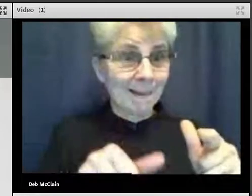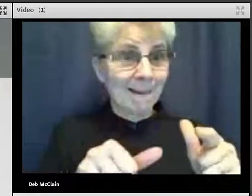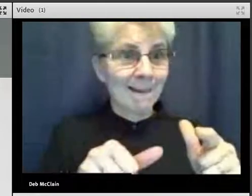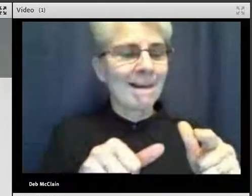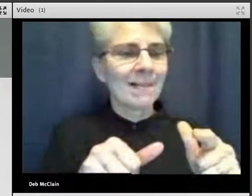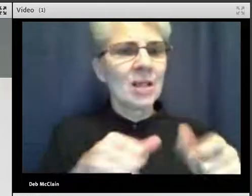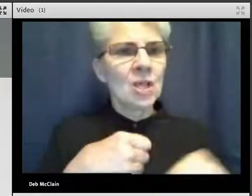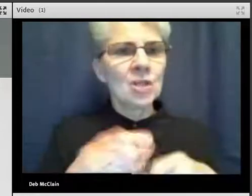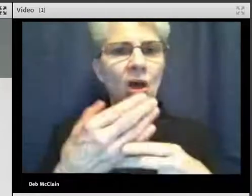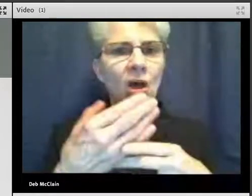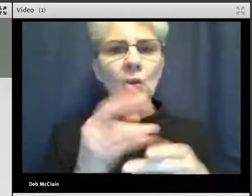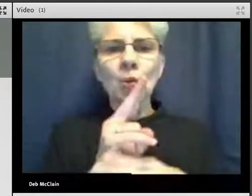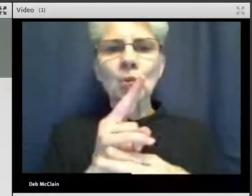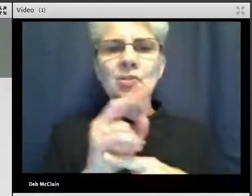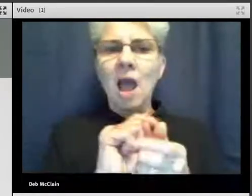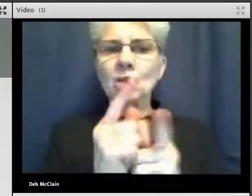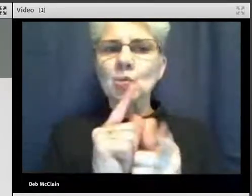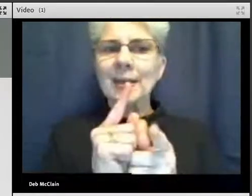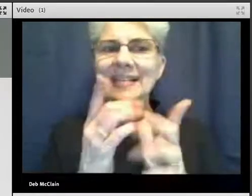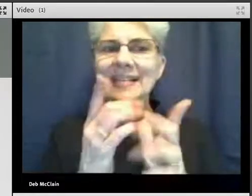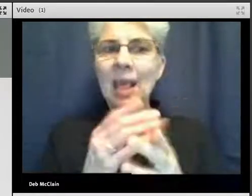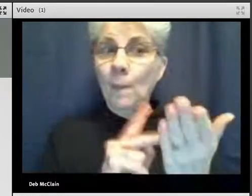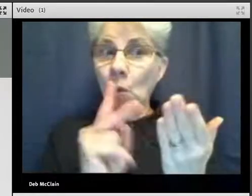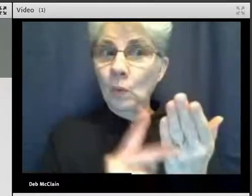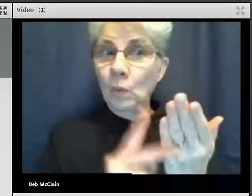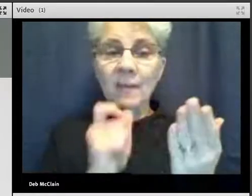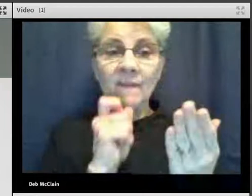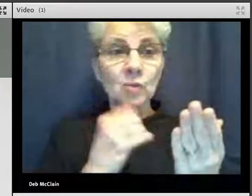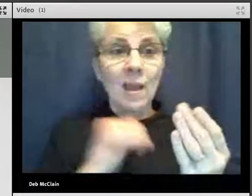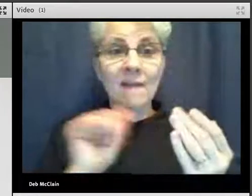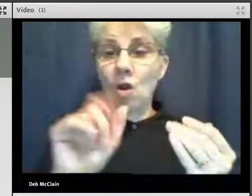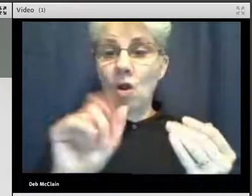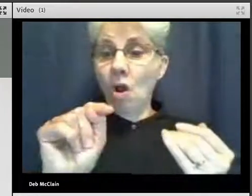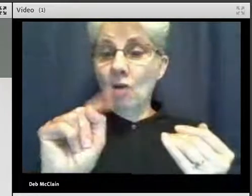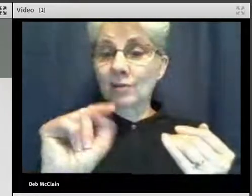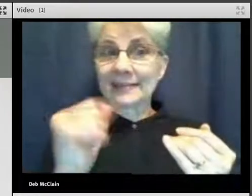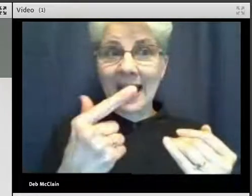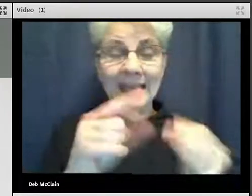They're going to run your site through a translator. If you do not have alt-tags, their images,